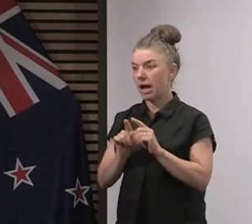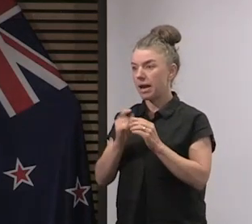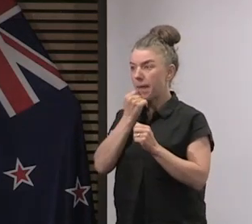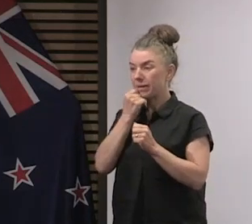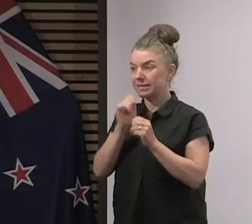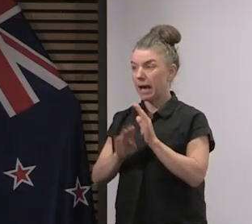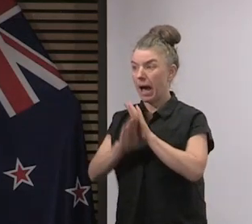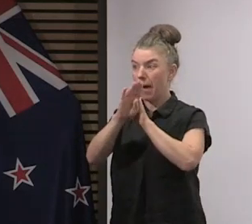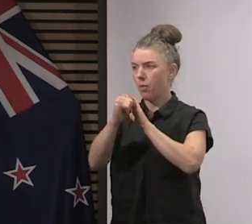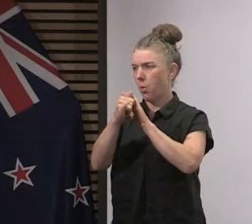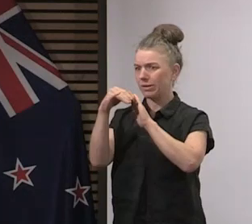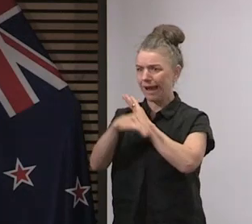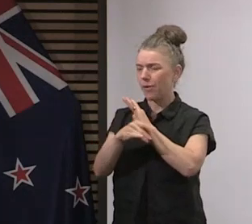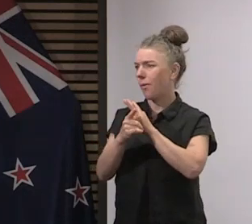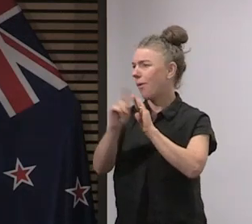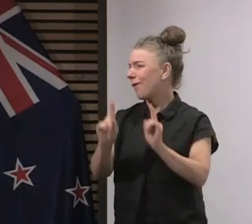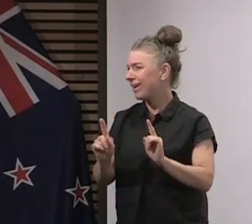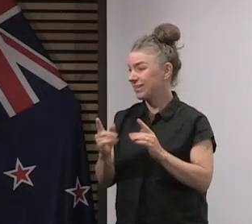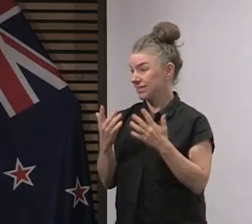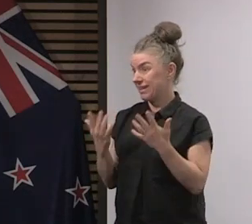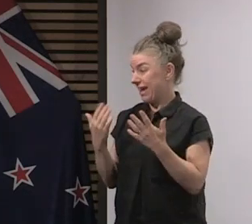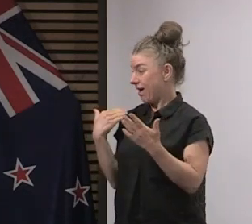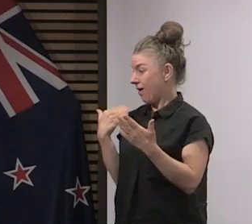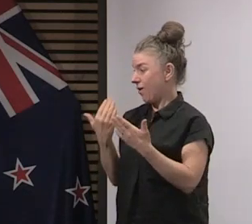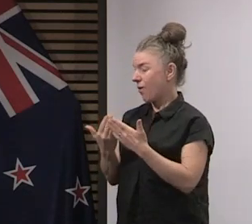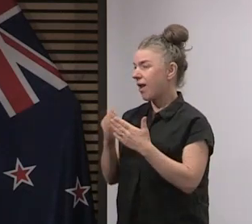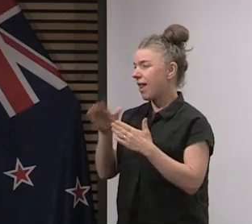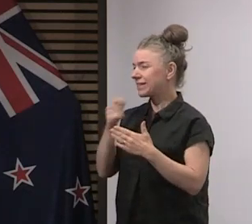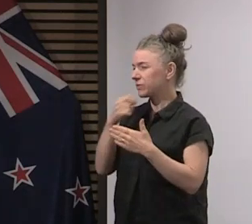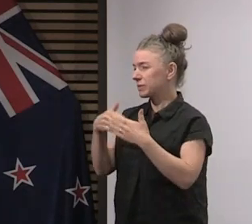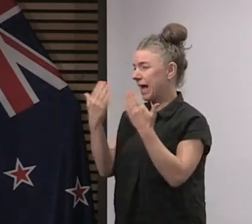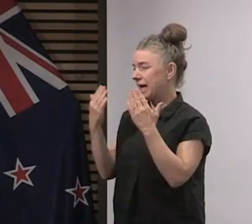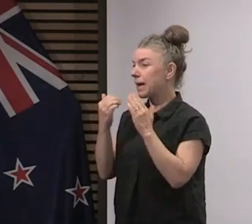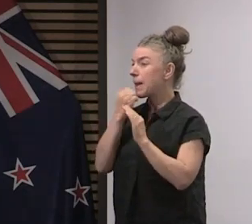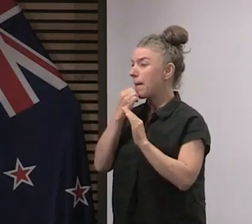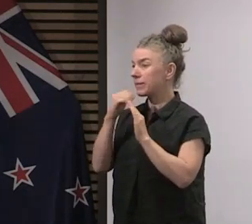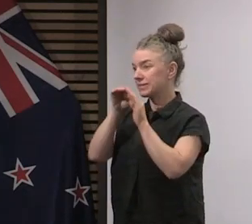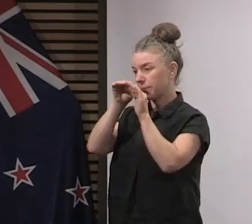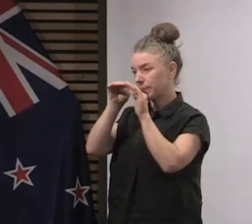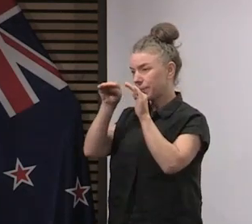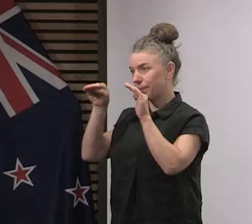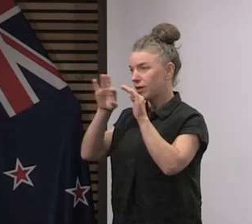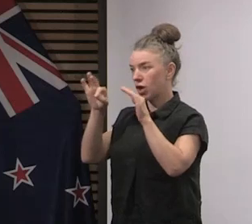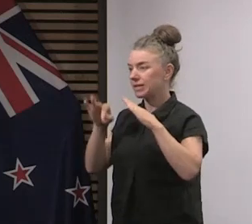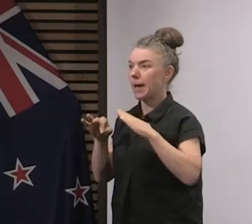number of positive tests and the direction of travel and we can see we've had several data